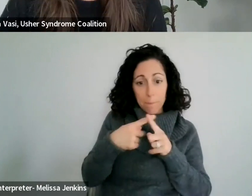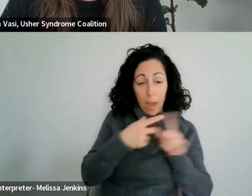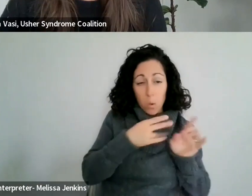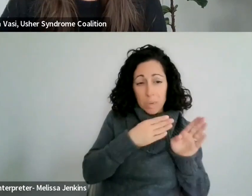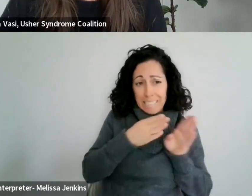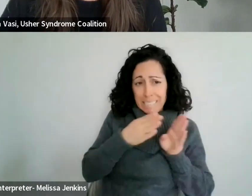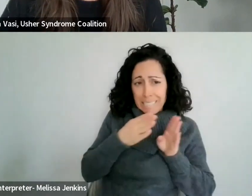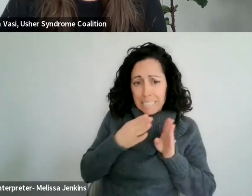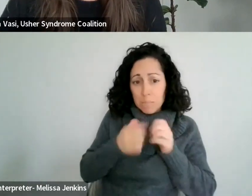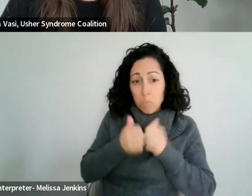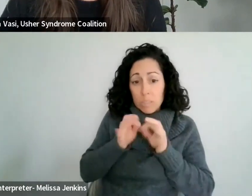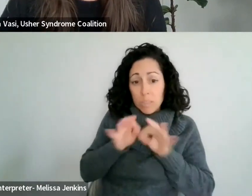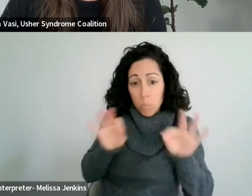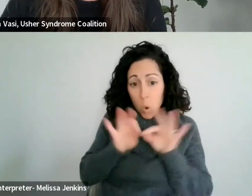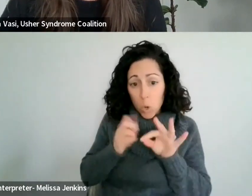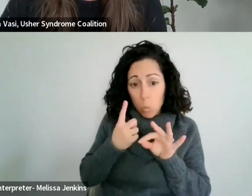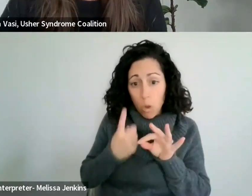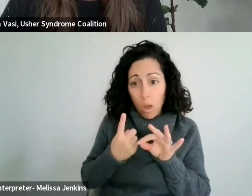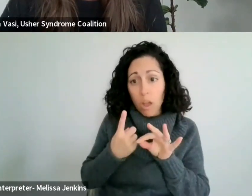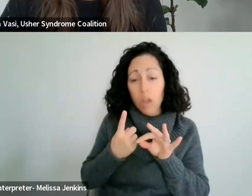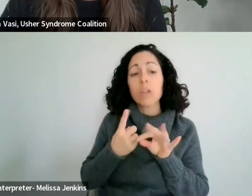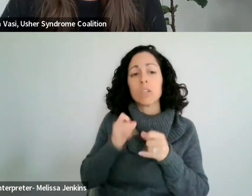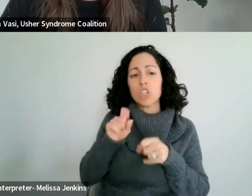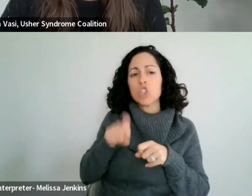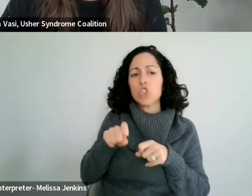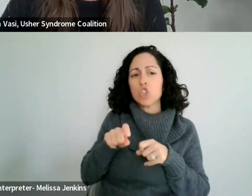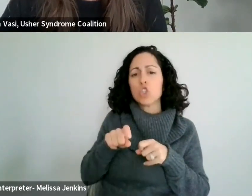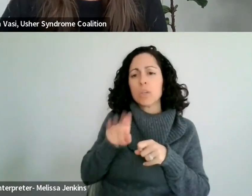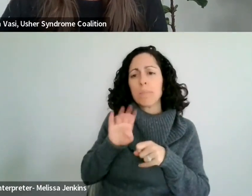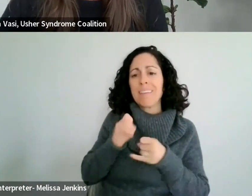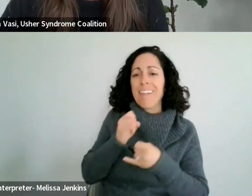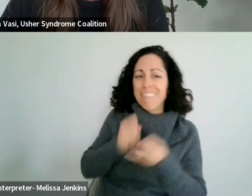to gain registration permission.